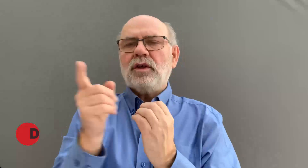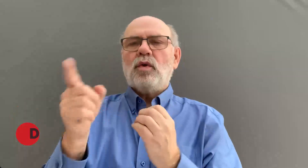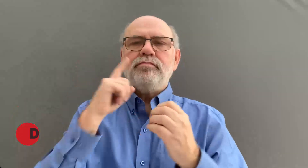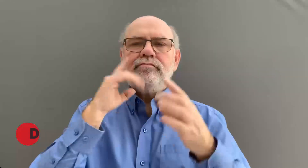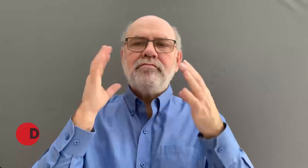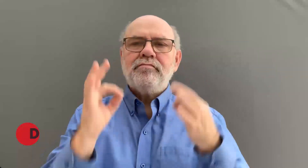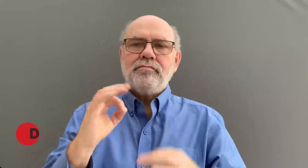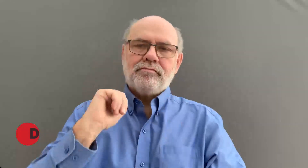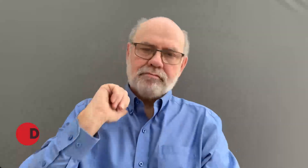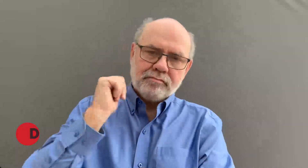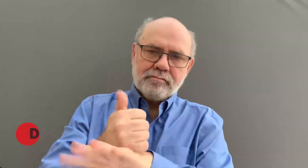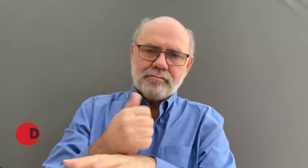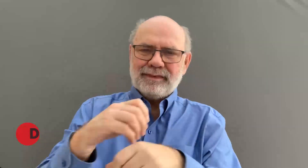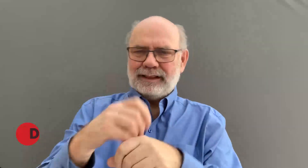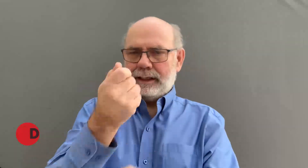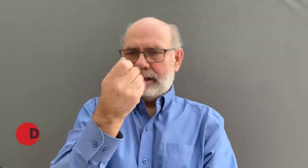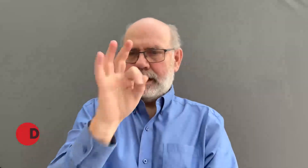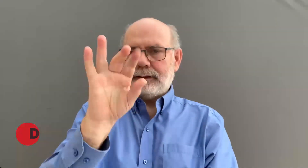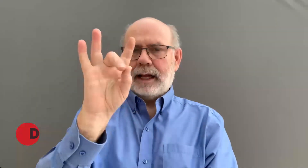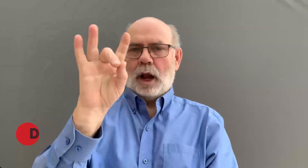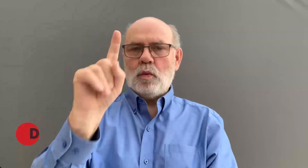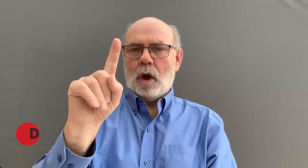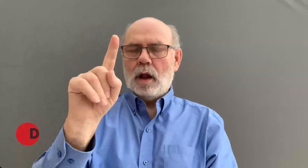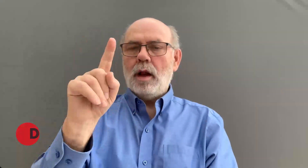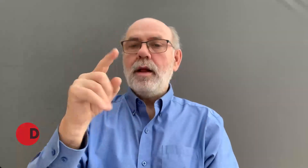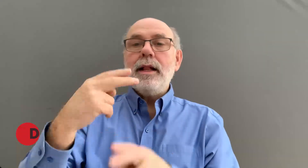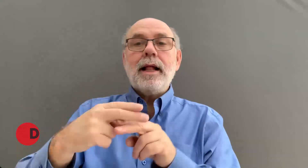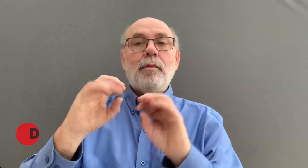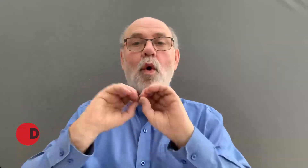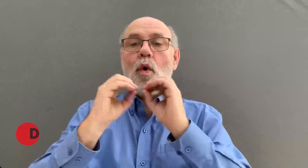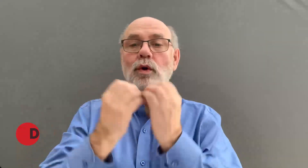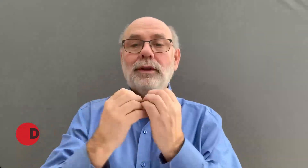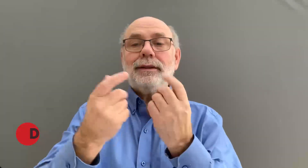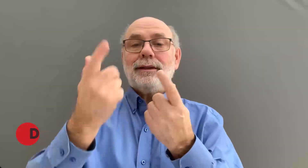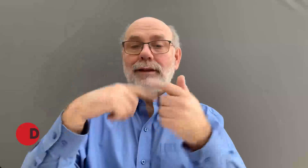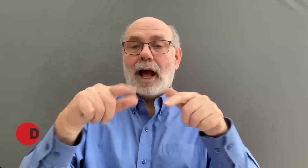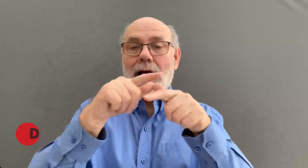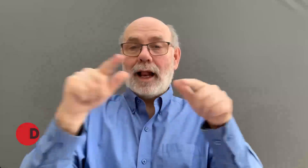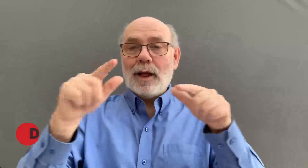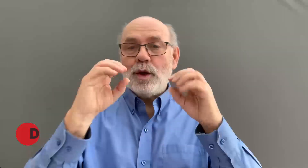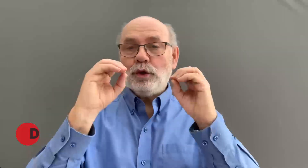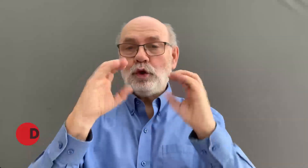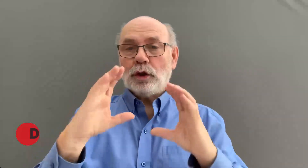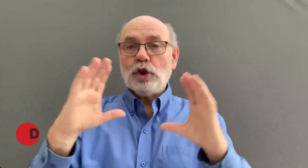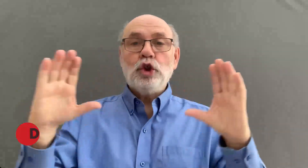She decided to launch in 1981 as "Sign Language Instructors